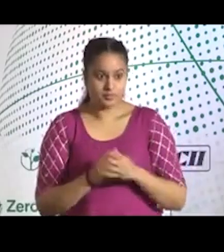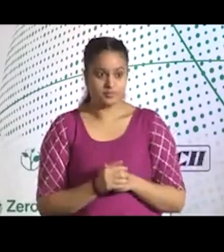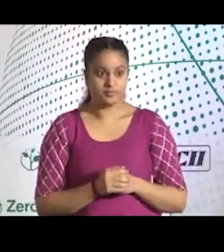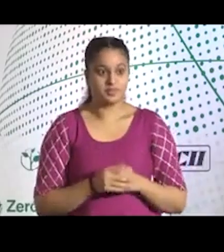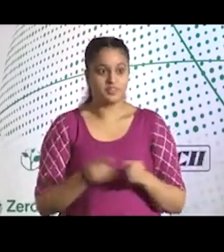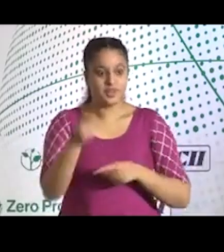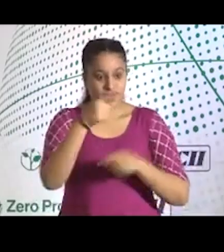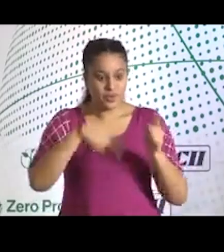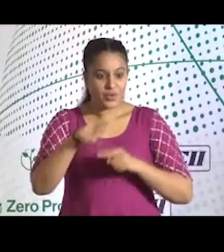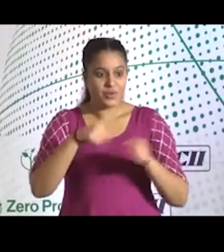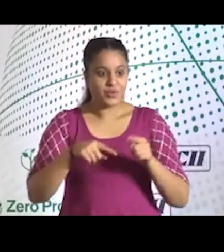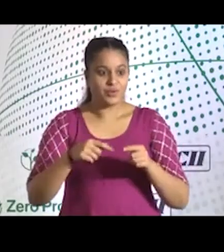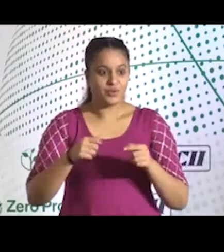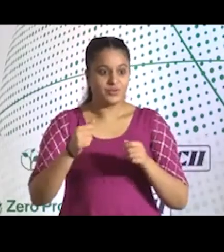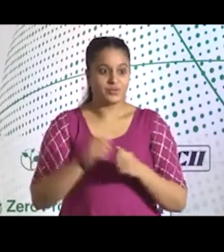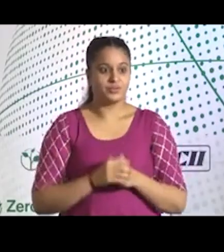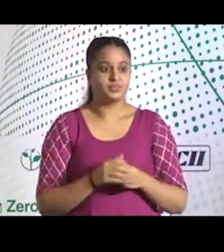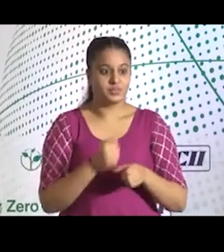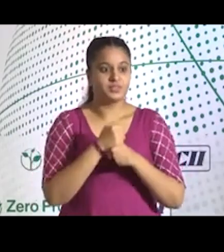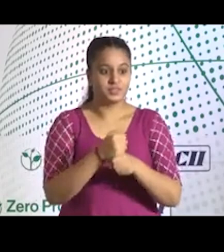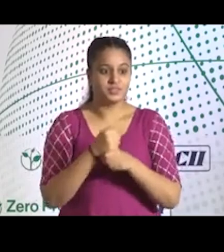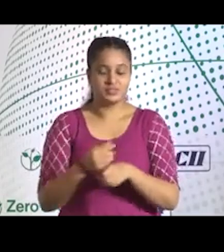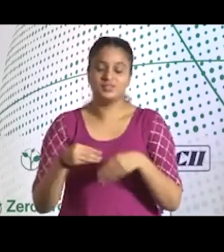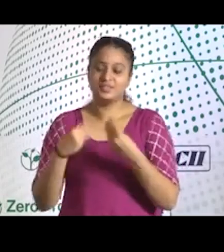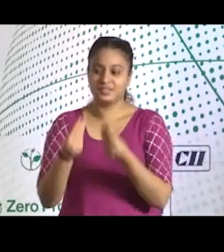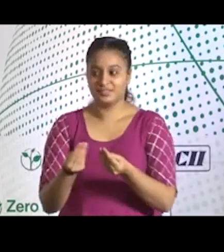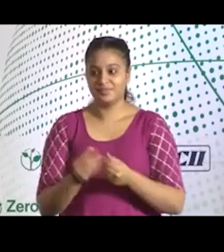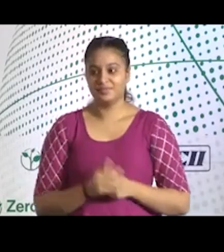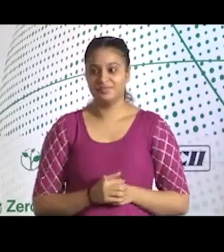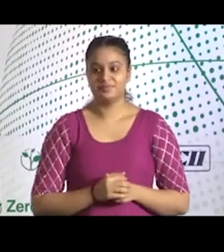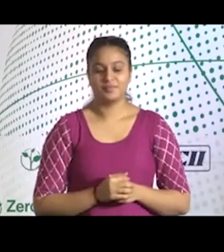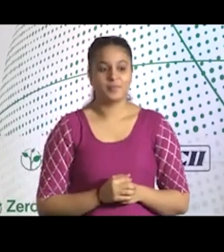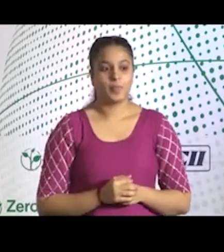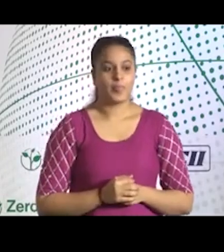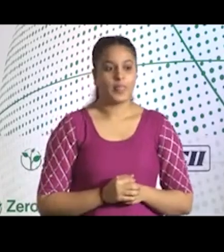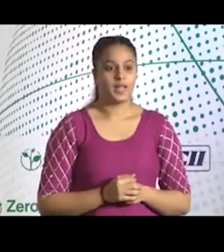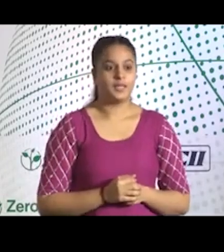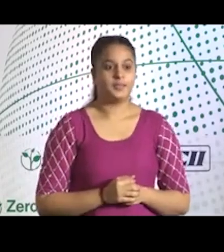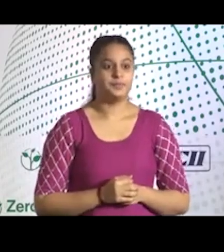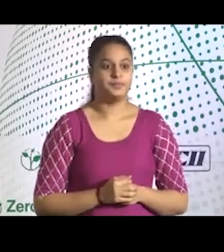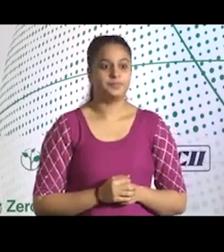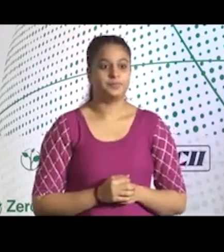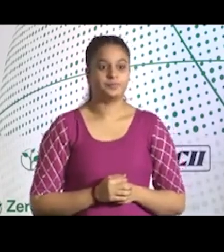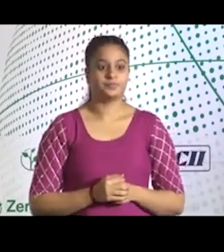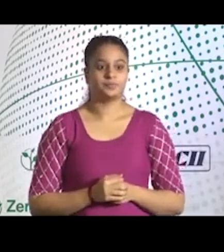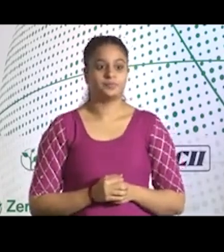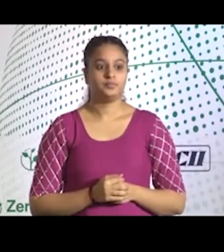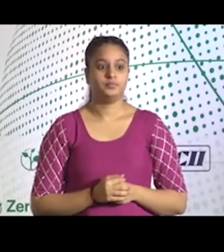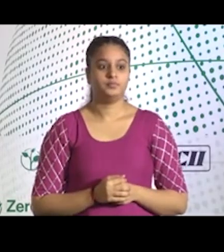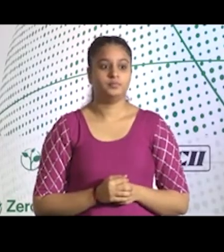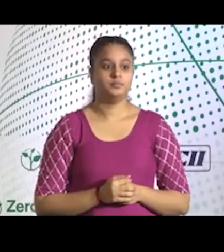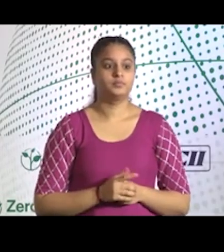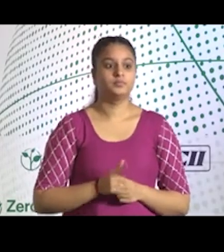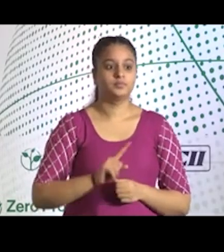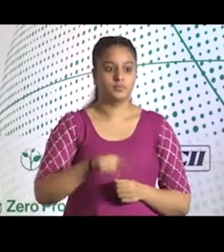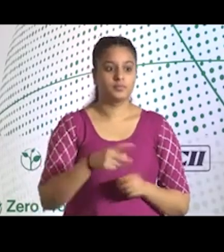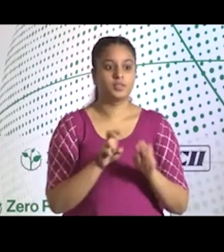to just hand them over to you as you take your seats. We'll move on to our next panel.